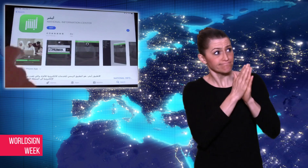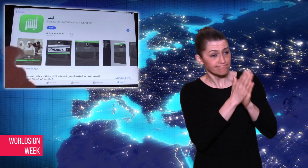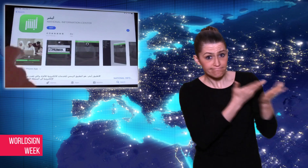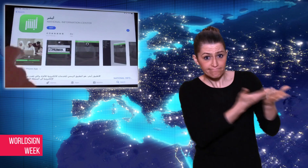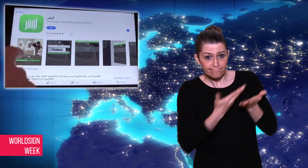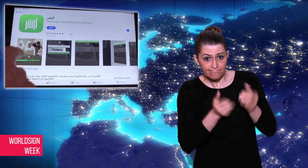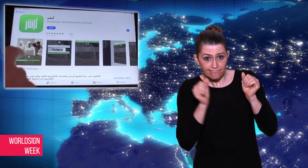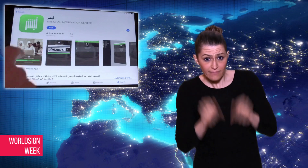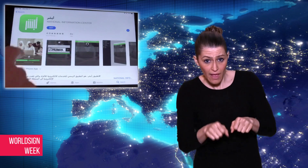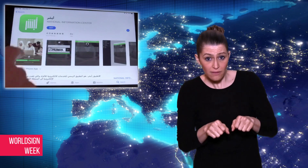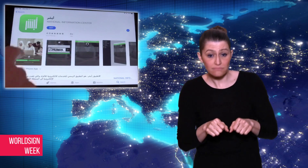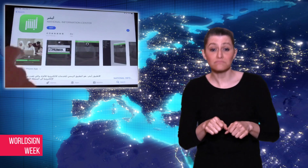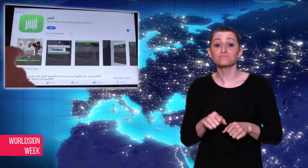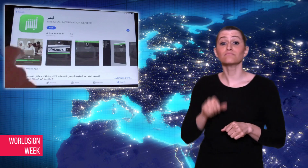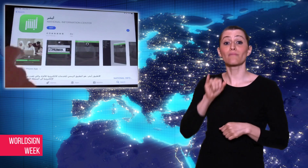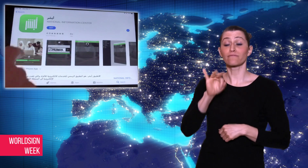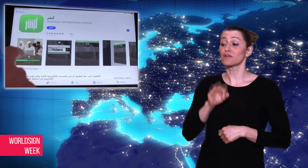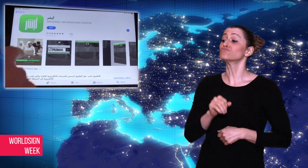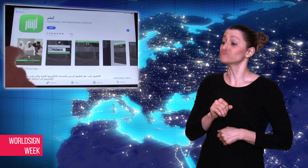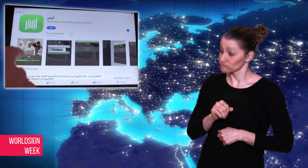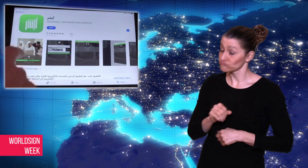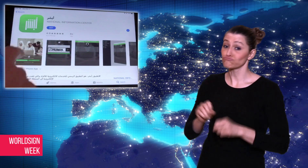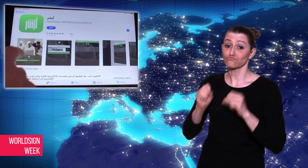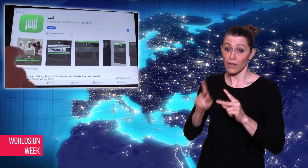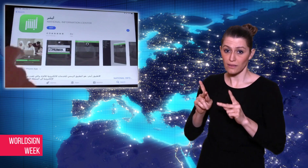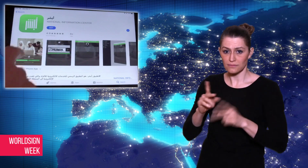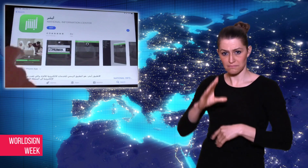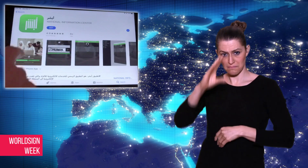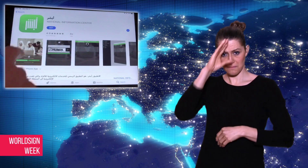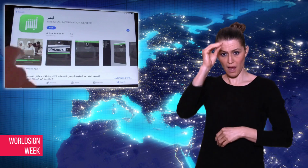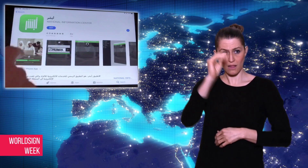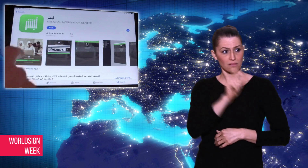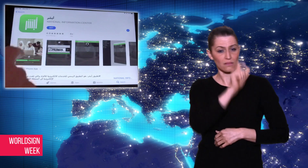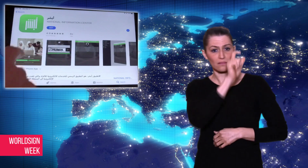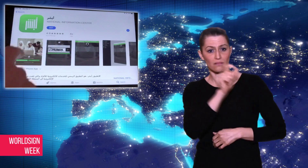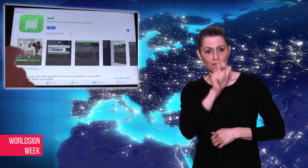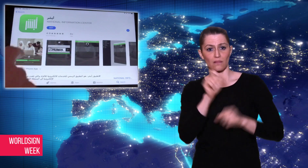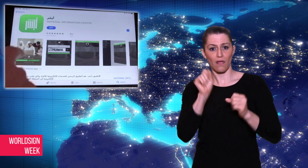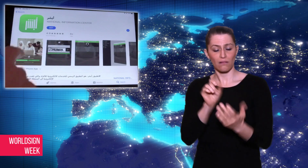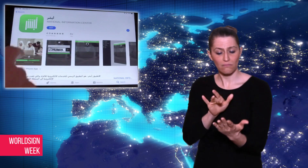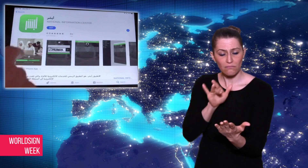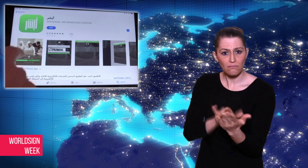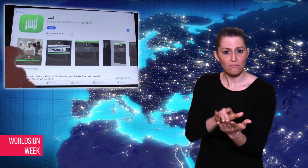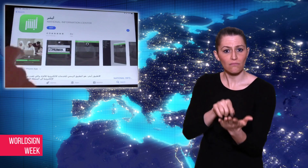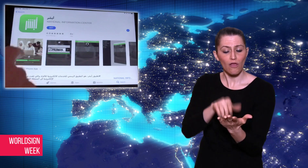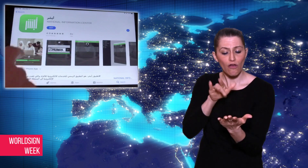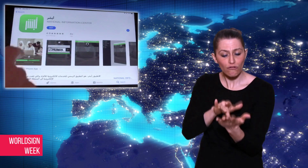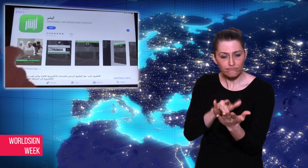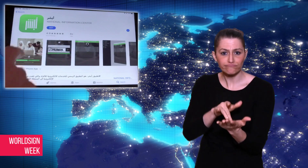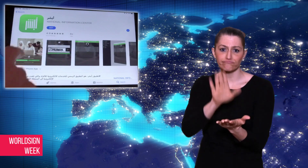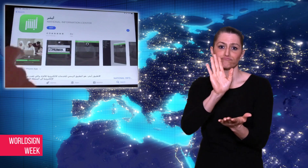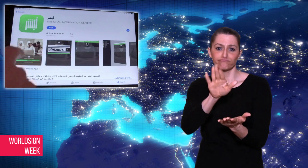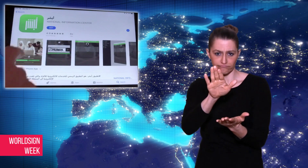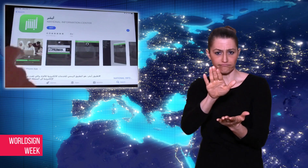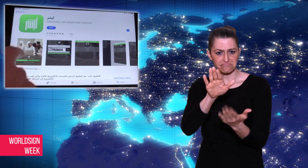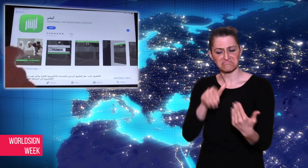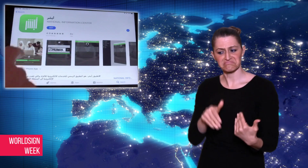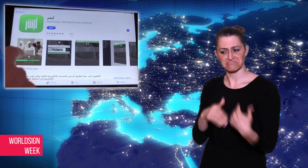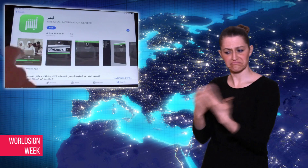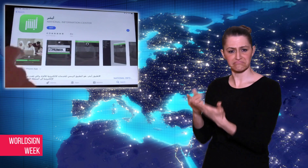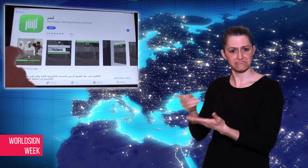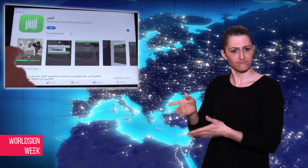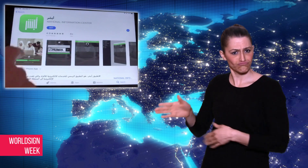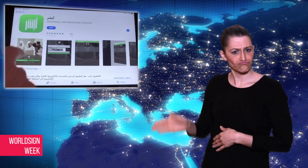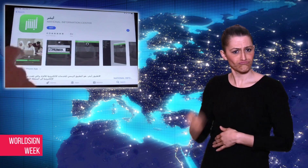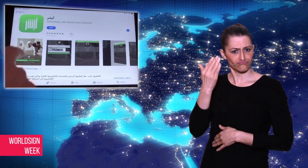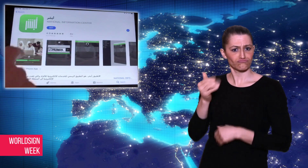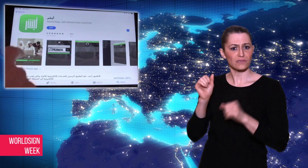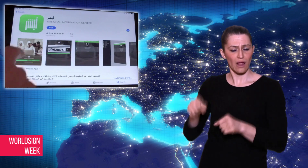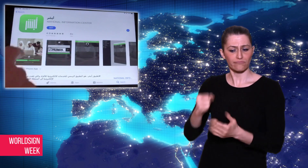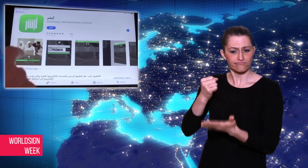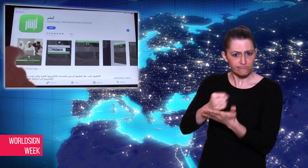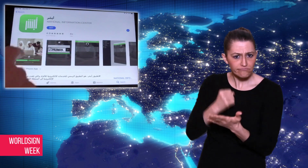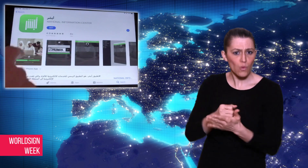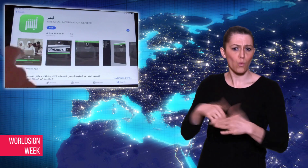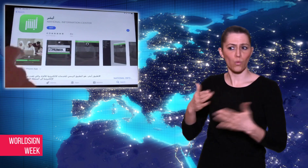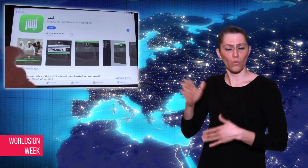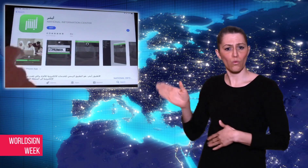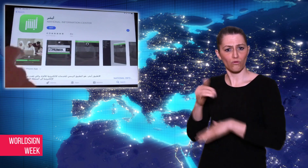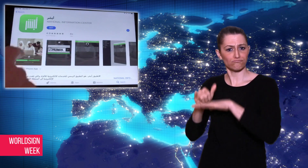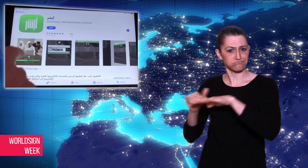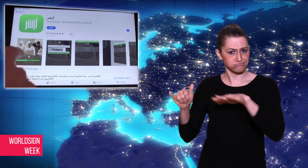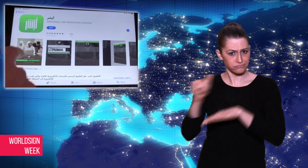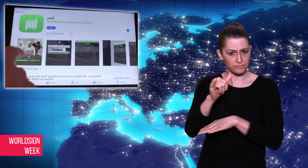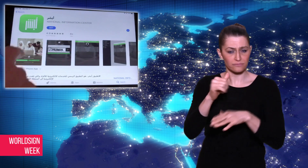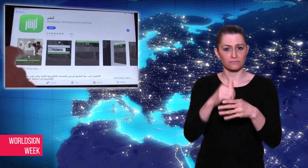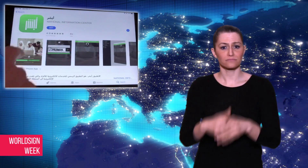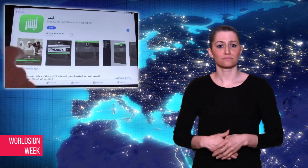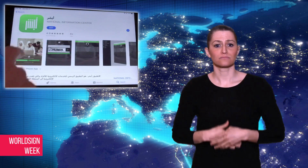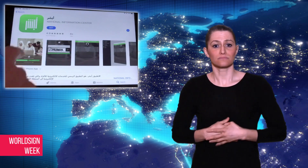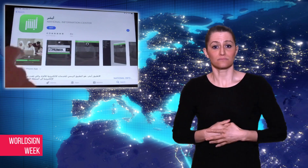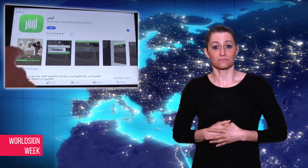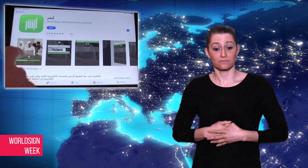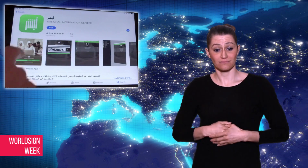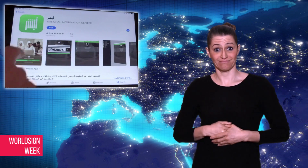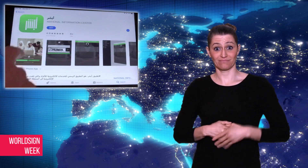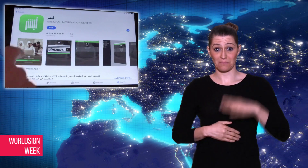The law already exists in Saudi Arabia; some Saudis say the app